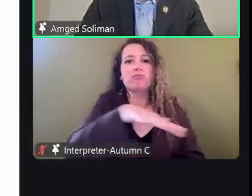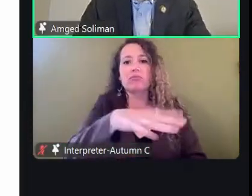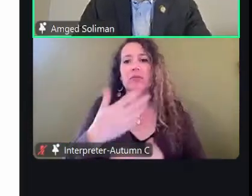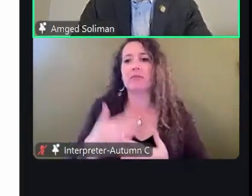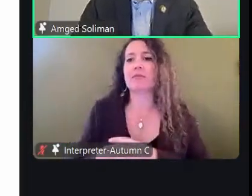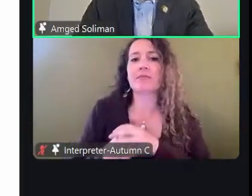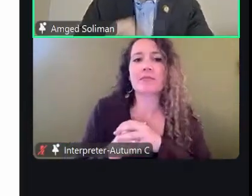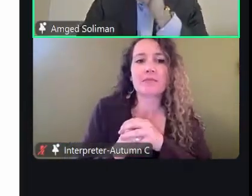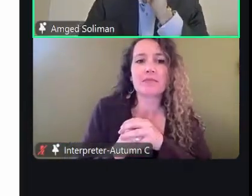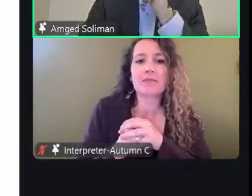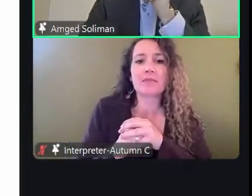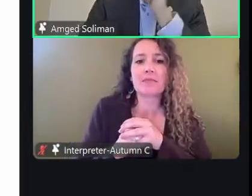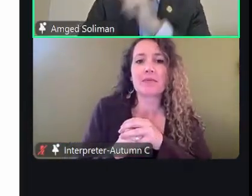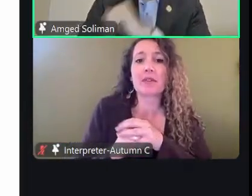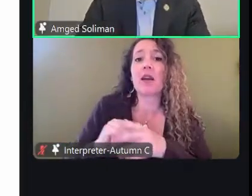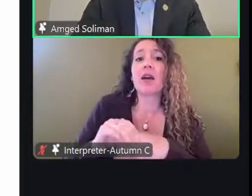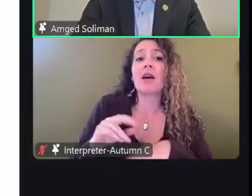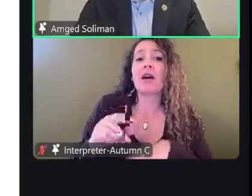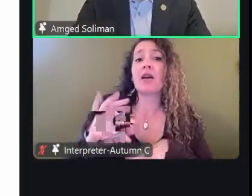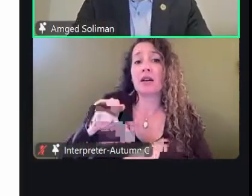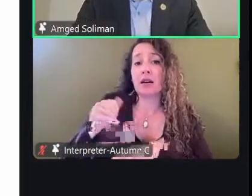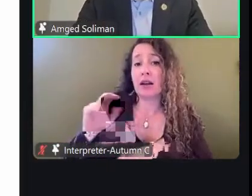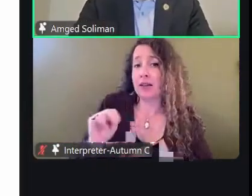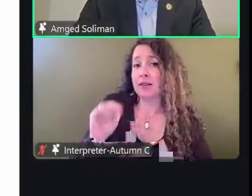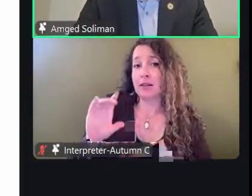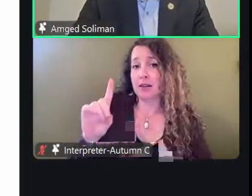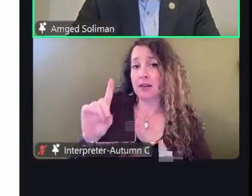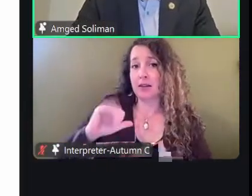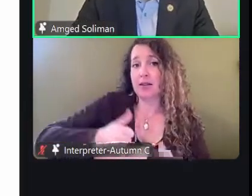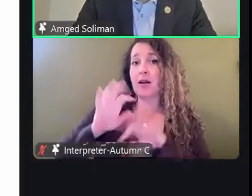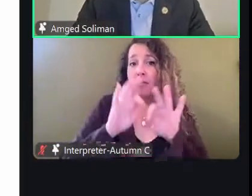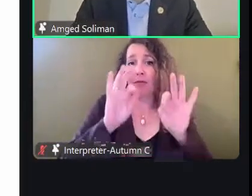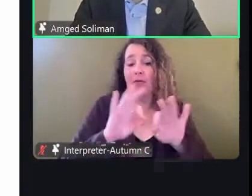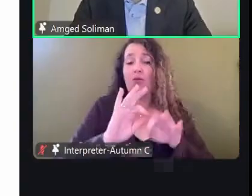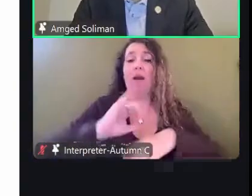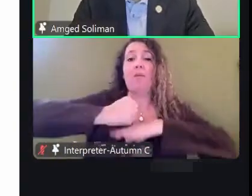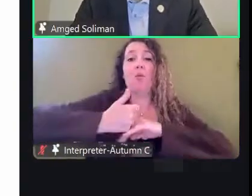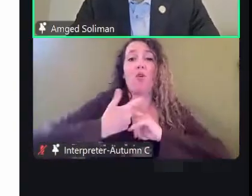framework a few years ago. It was called the framework to end the health disparities of people